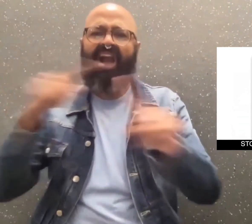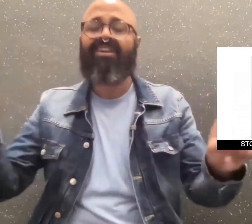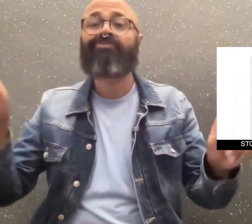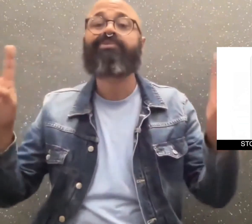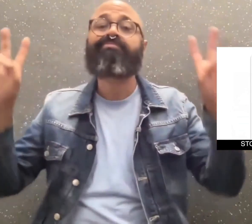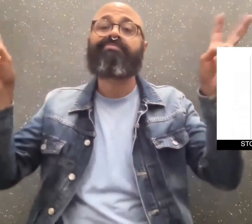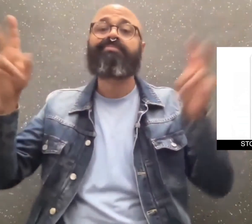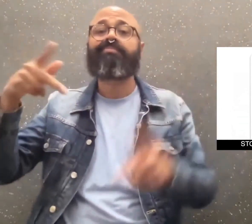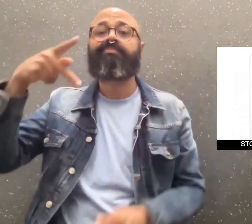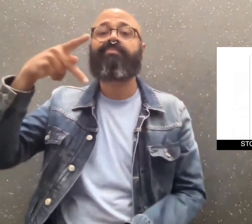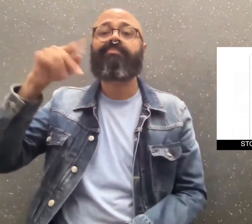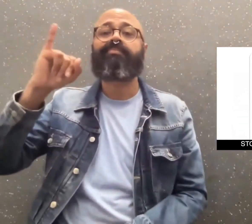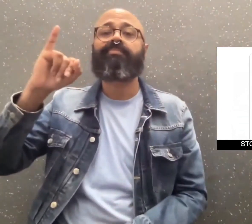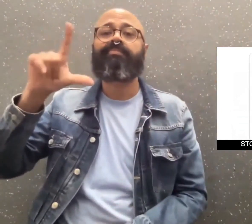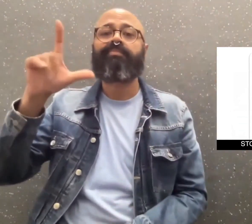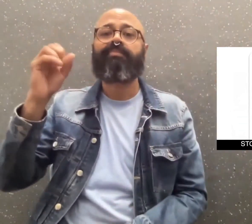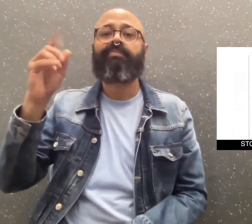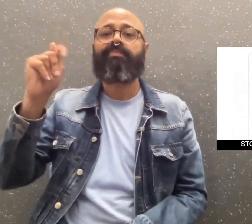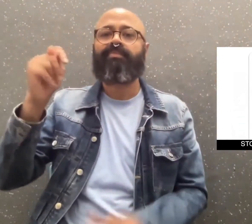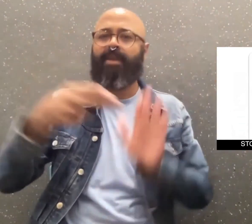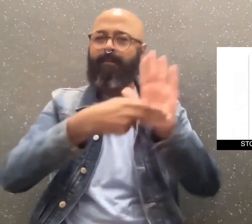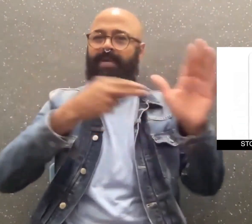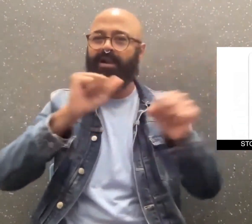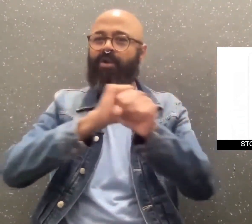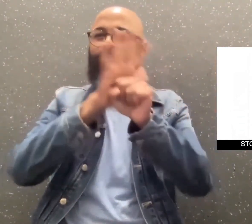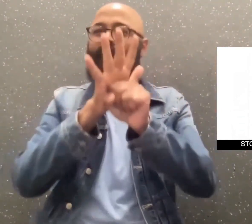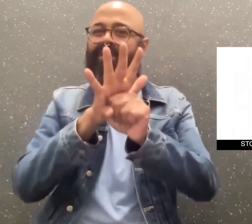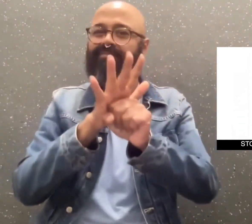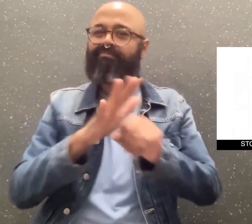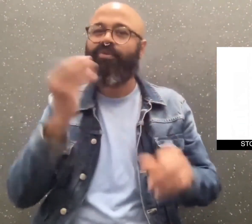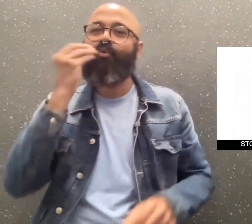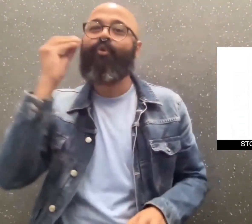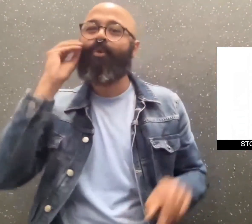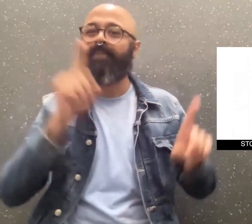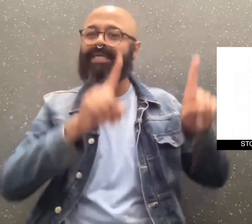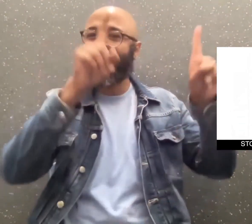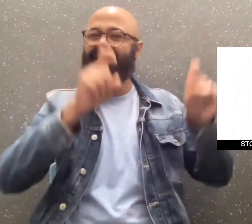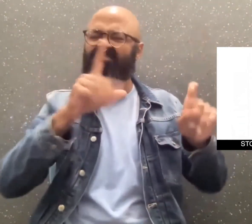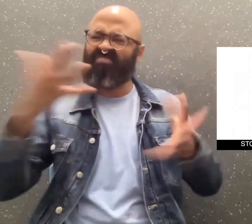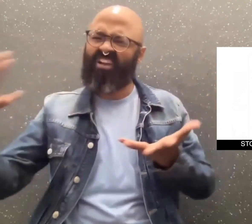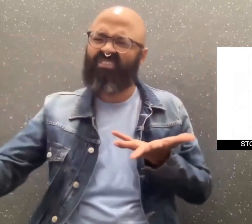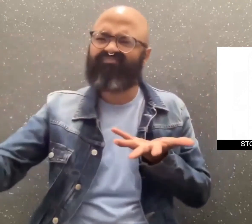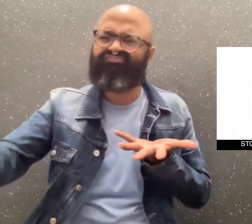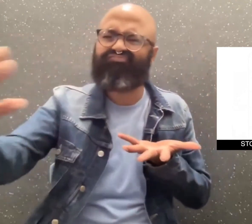the FDA has announced a recall of pilot brand Covid 19. At Home Tests.